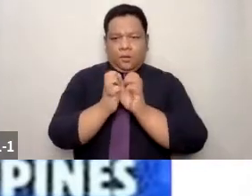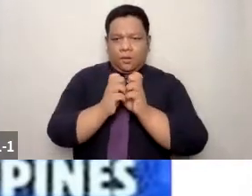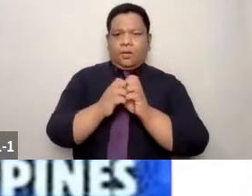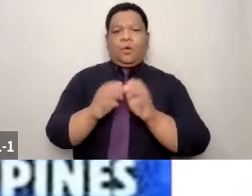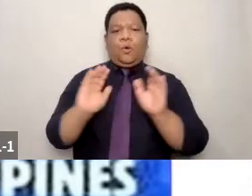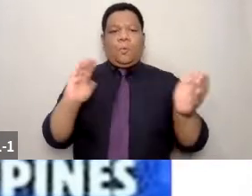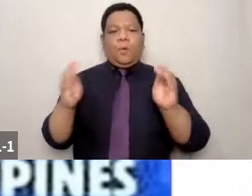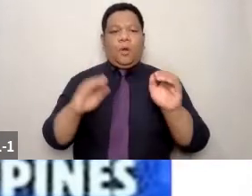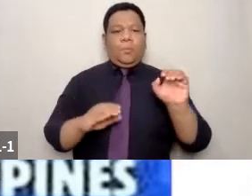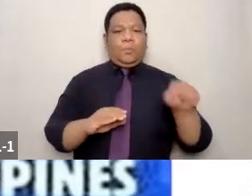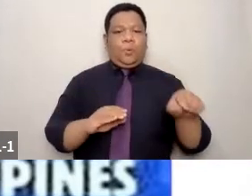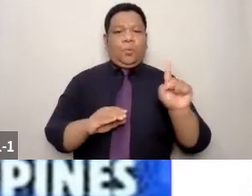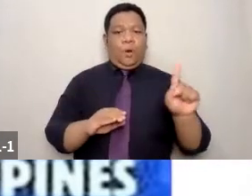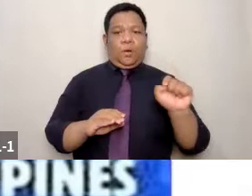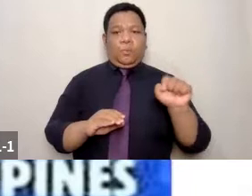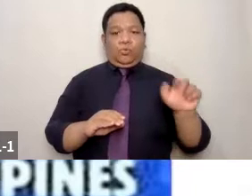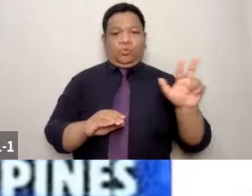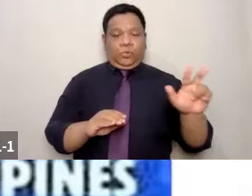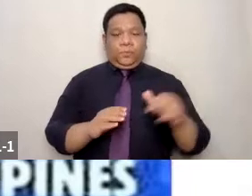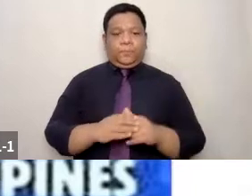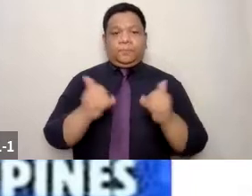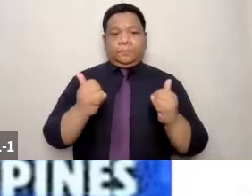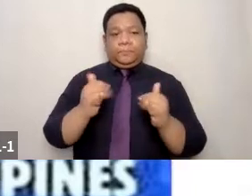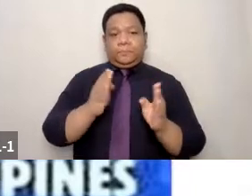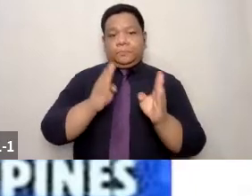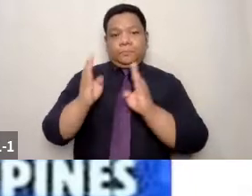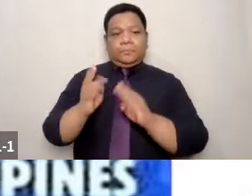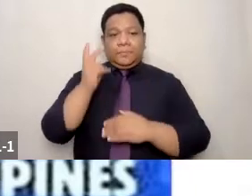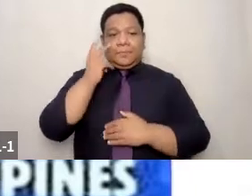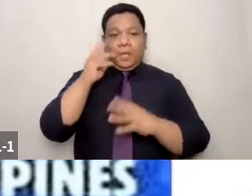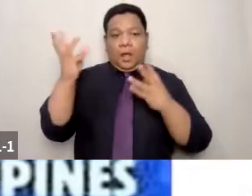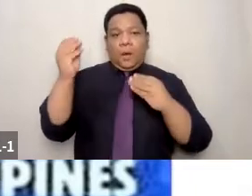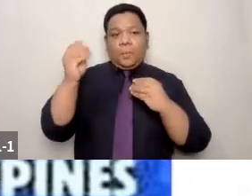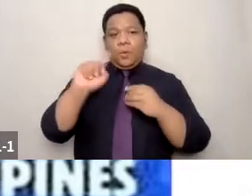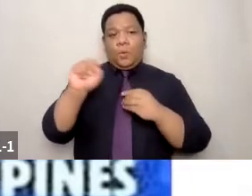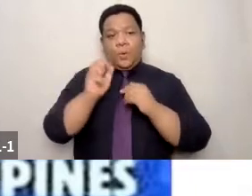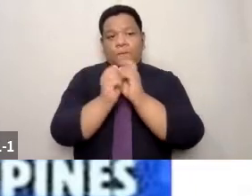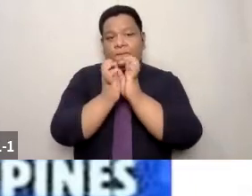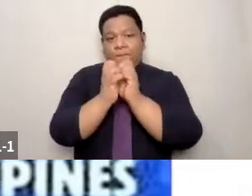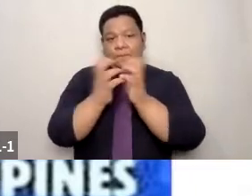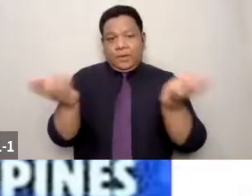So let’s go here on the left side updates on the variants in the Philippines, cumulative as of May 15.